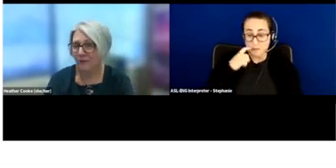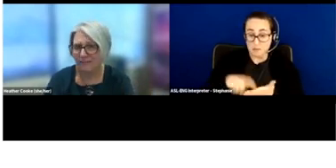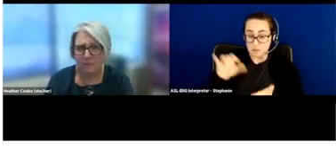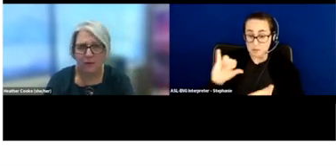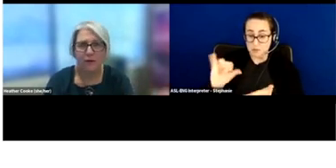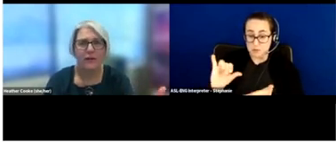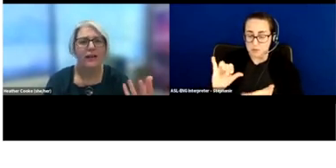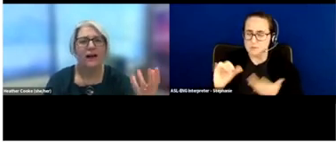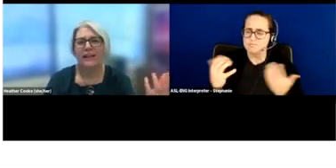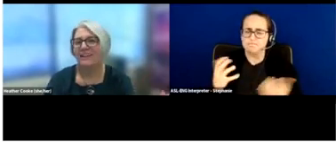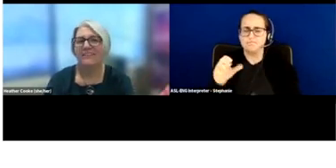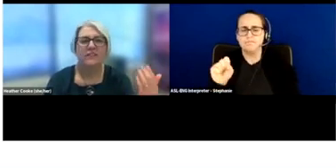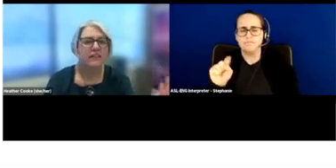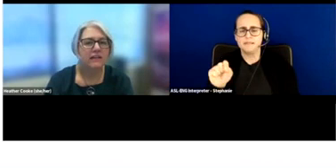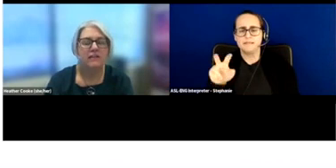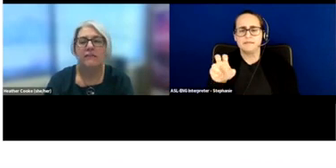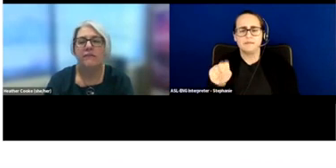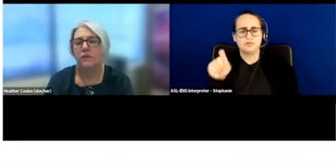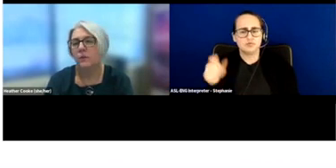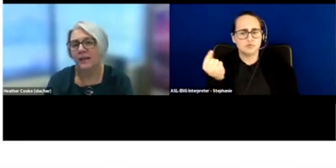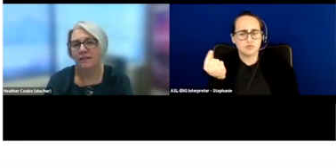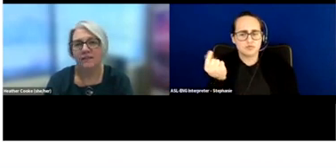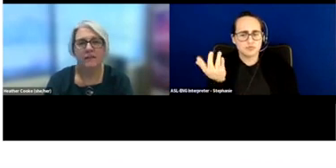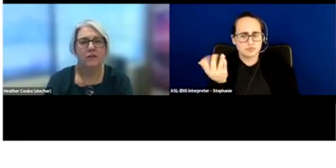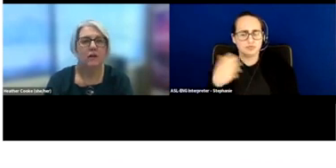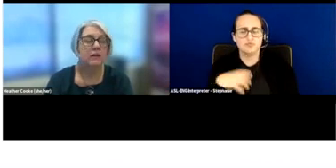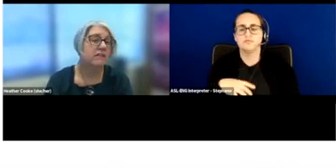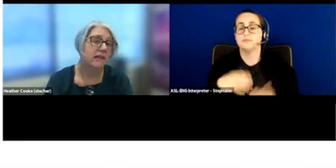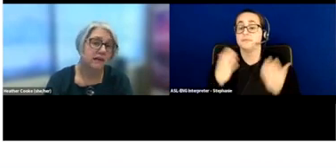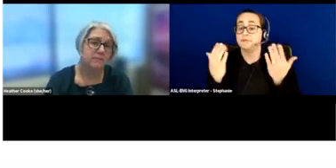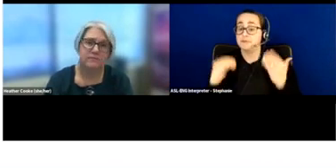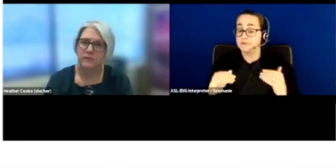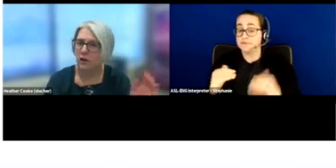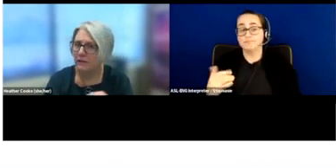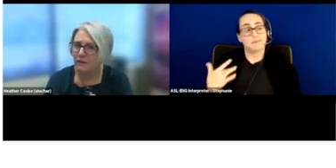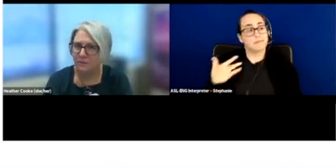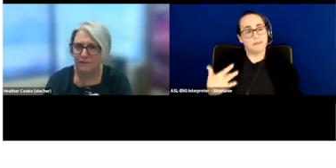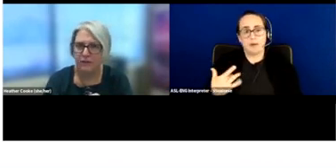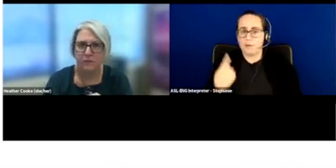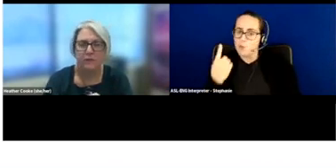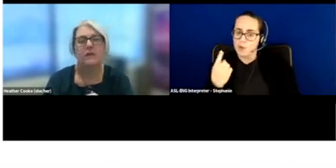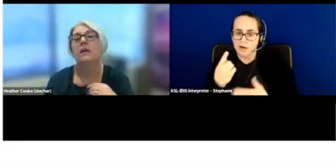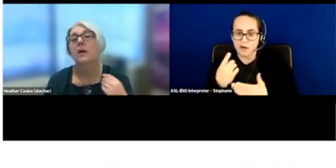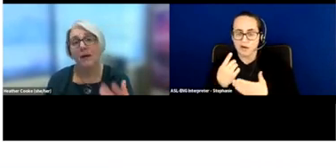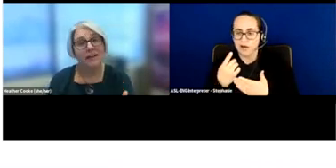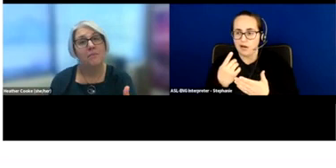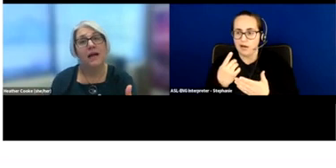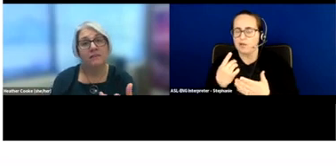Another example, if there's a tendency for weekend staff to call in sick, it's not always a specific person, but it impacts